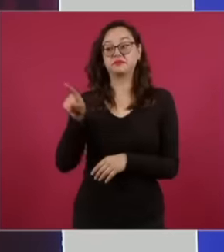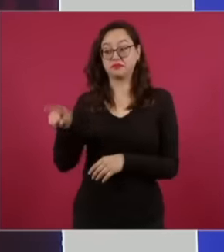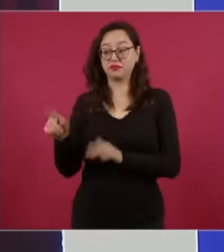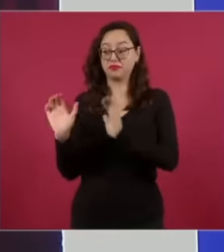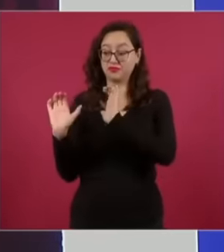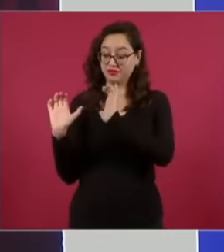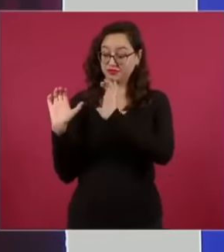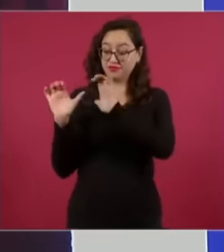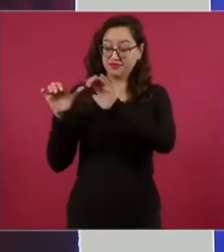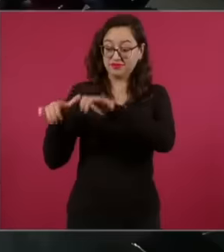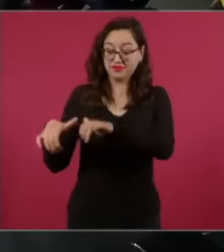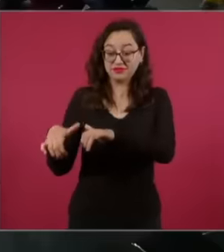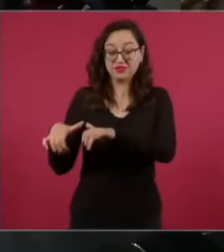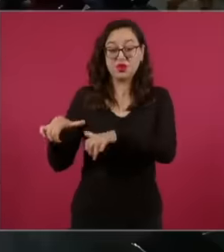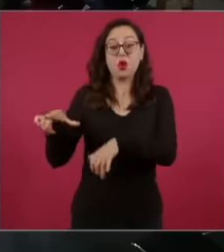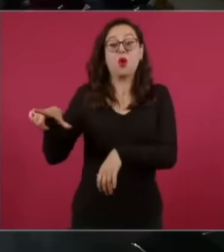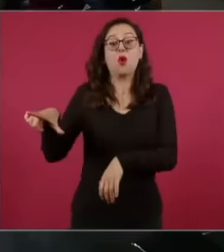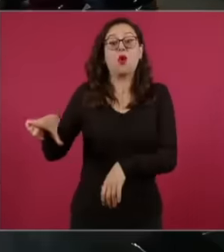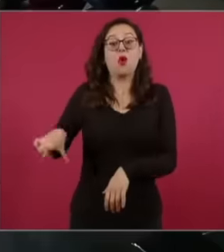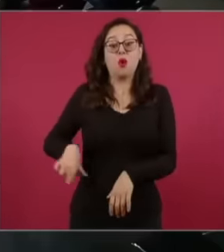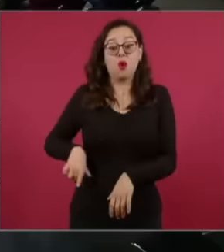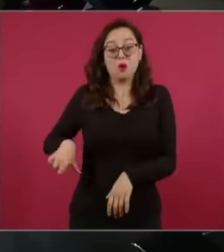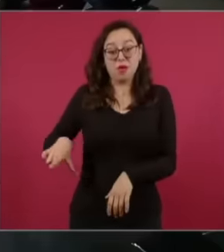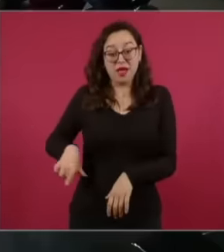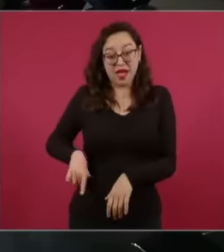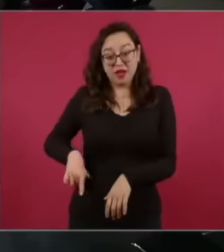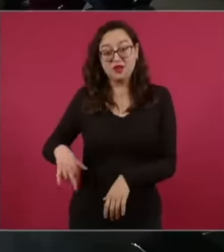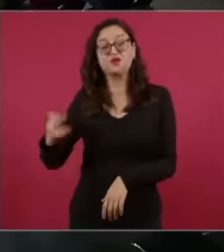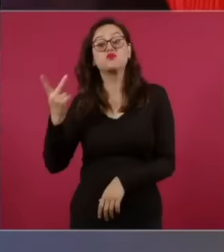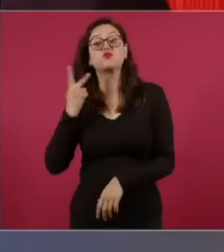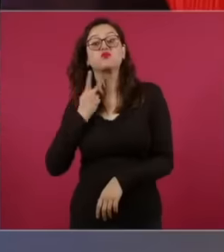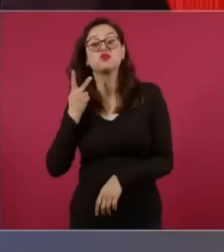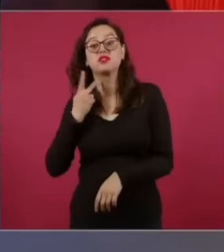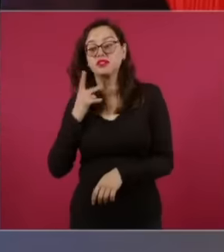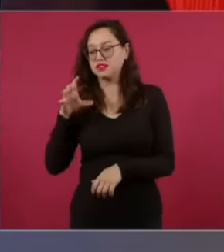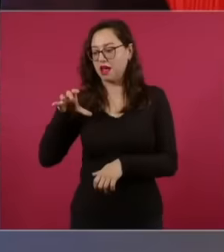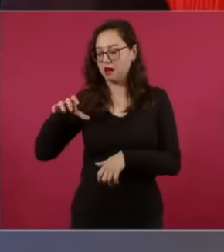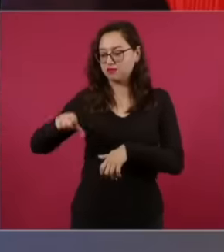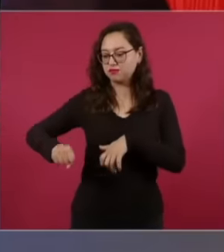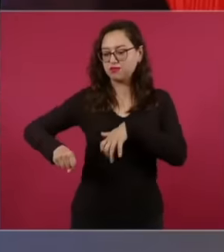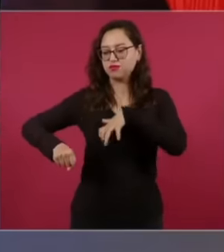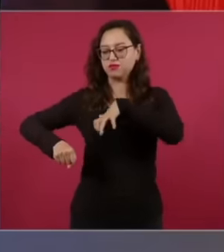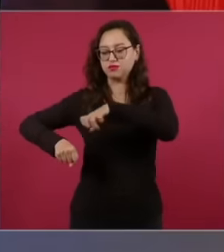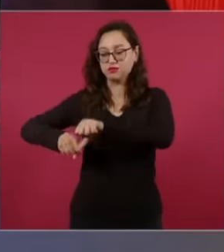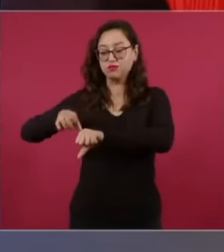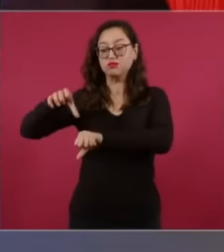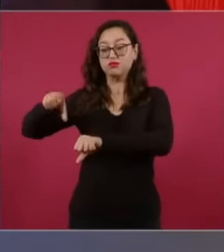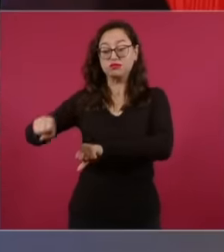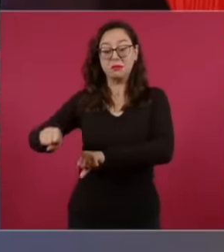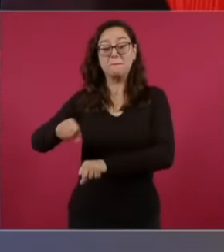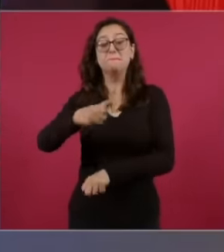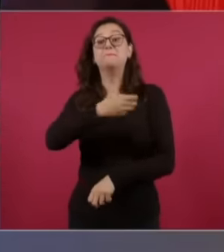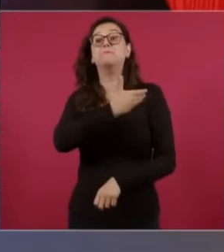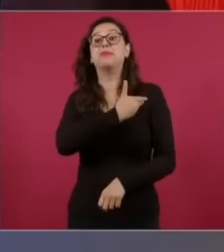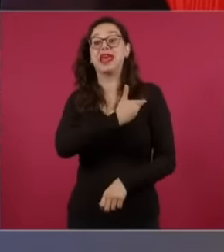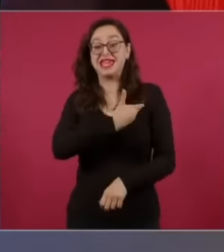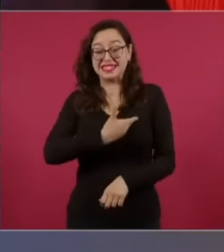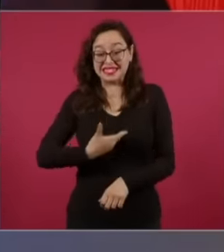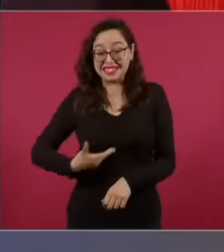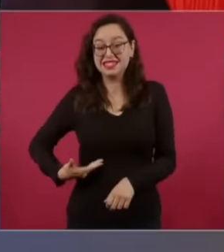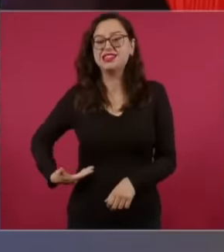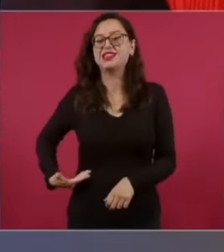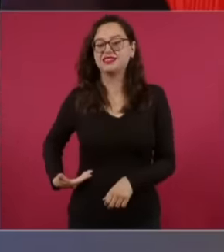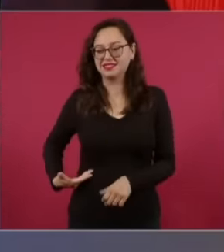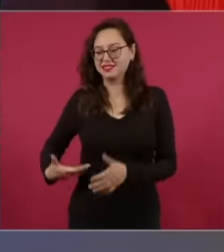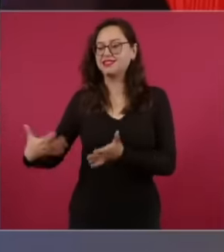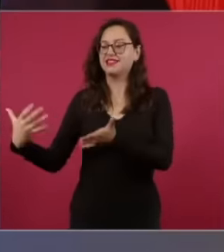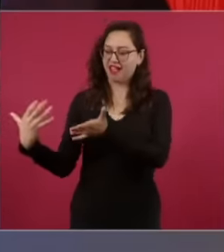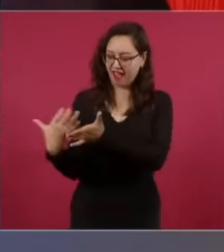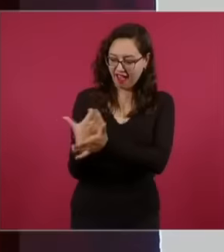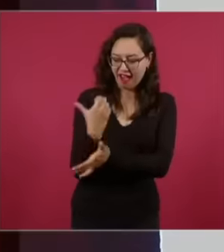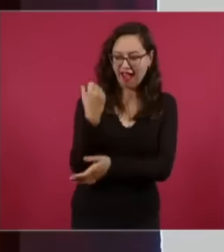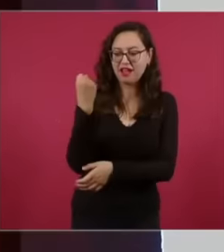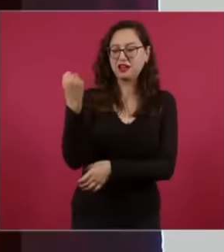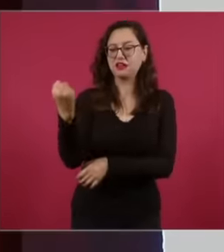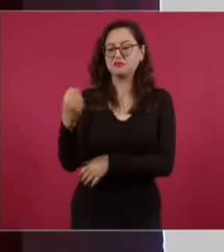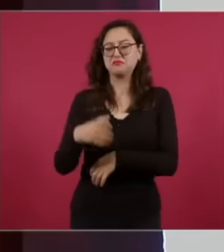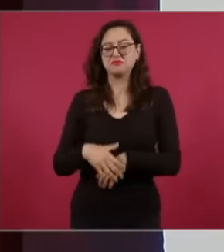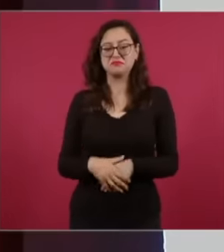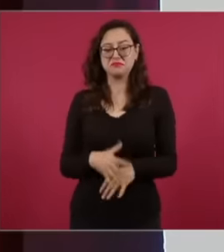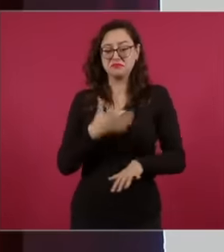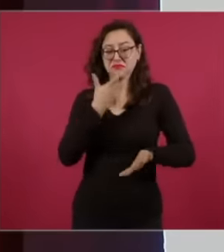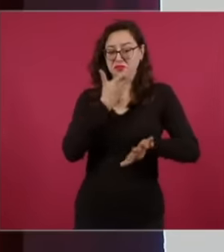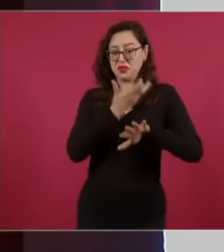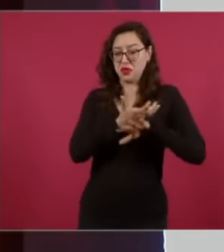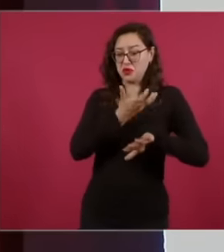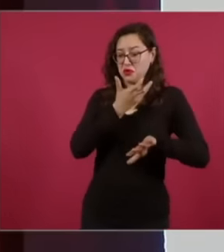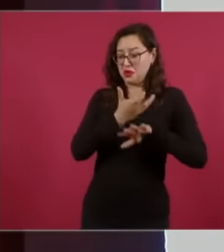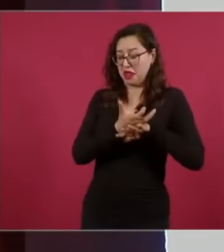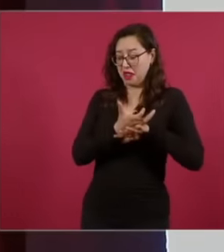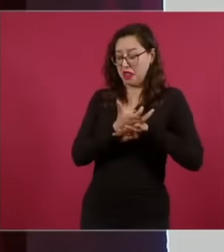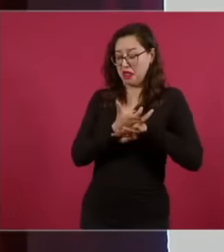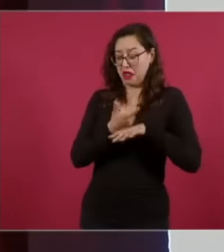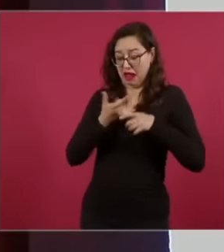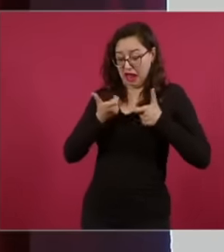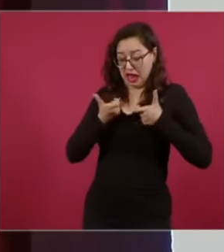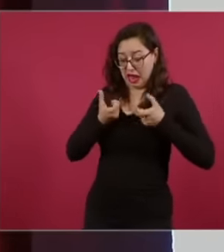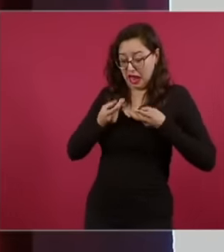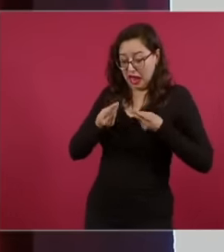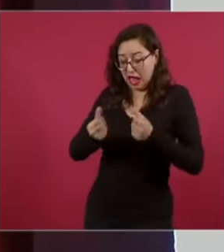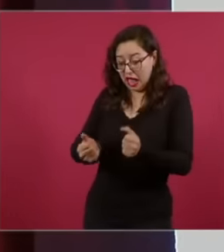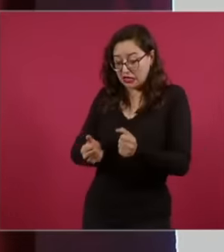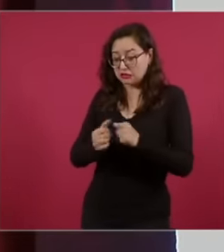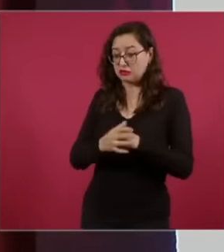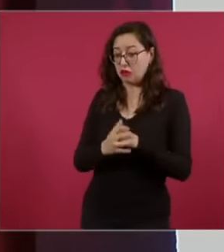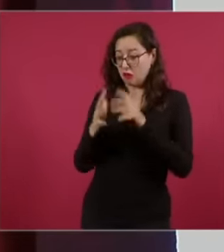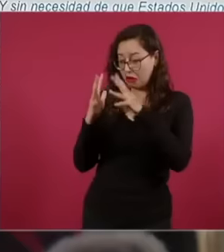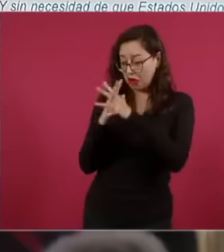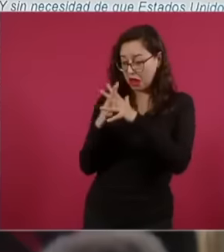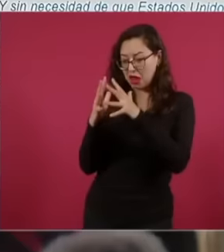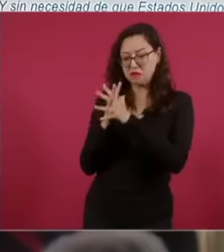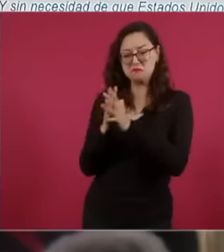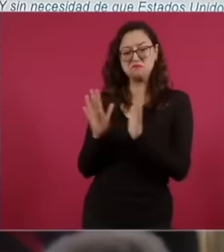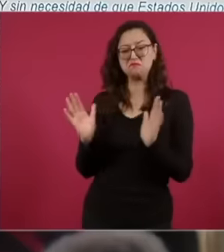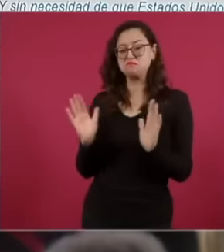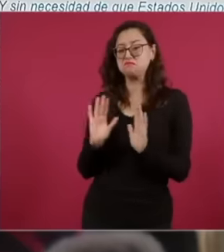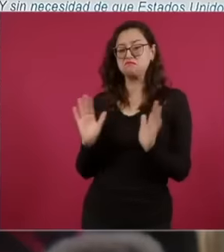over United spend a penny or fire a shot they will do what we want